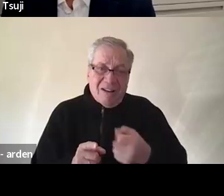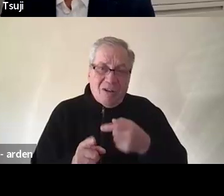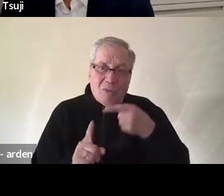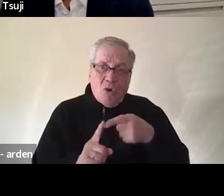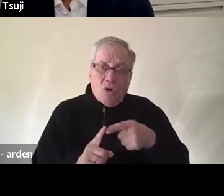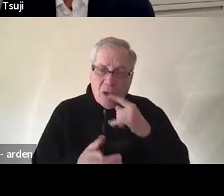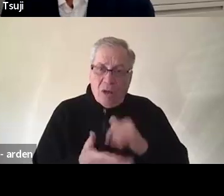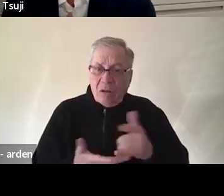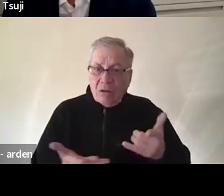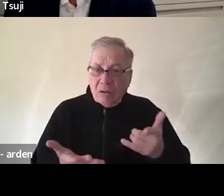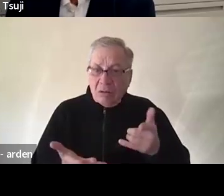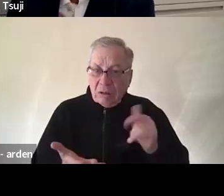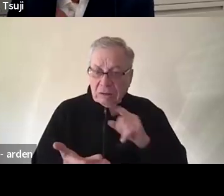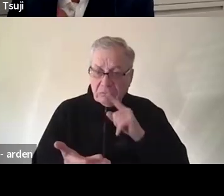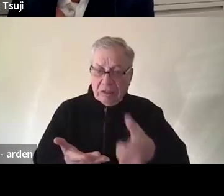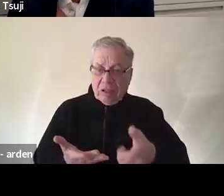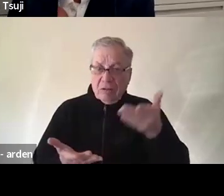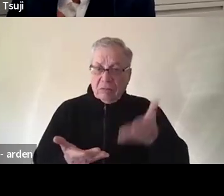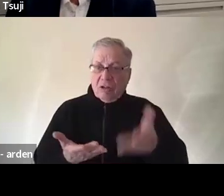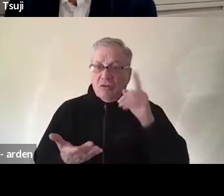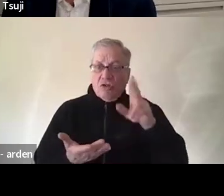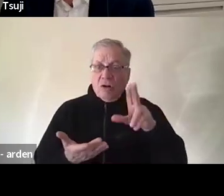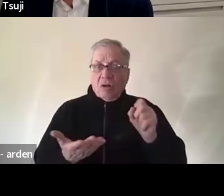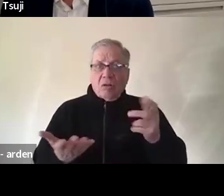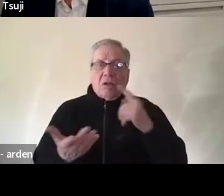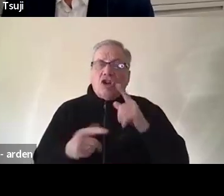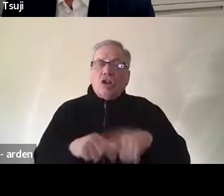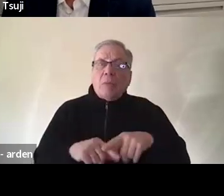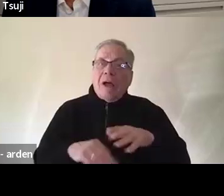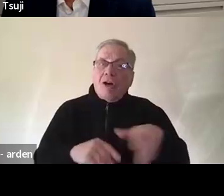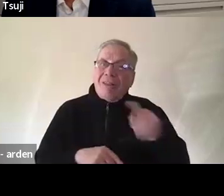is that correct? It varies depending on the institution?